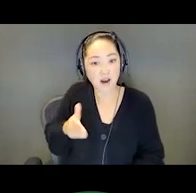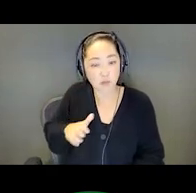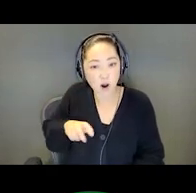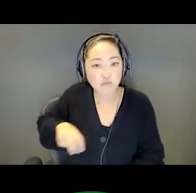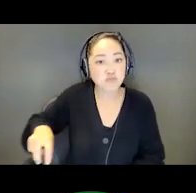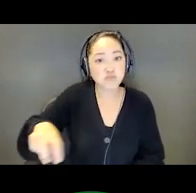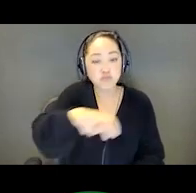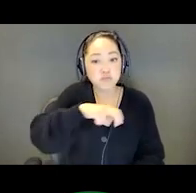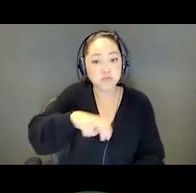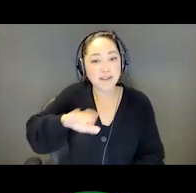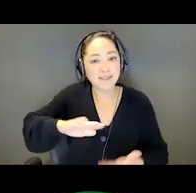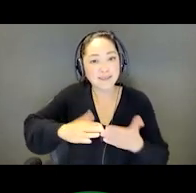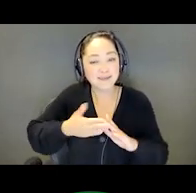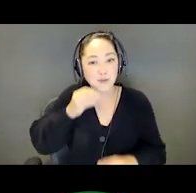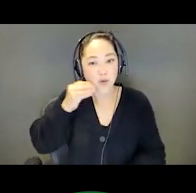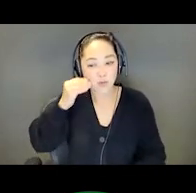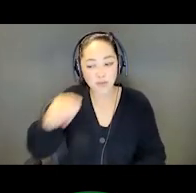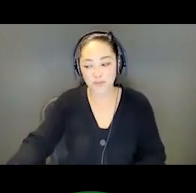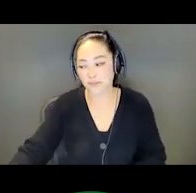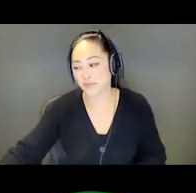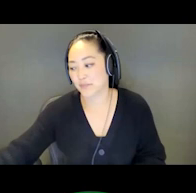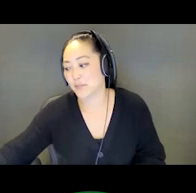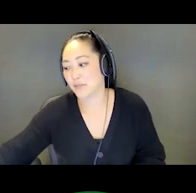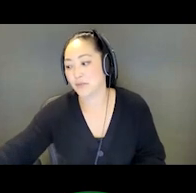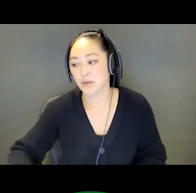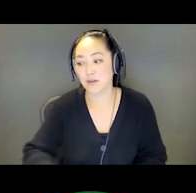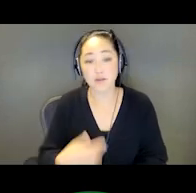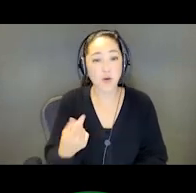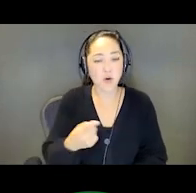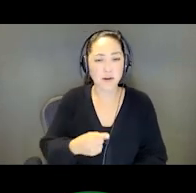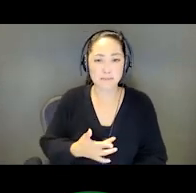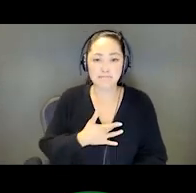touching stories include, Michael Michele, which we can see at the center of the picture.